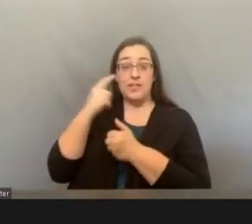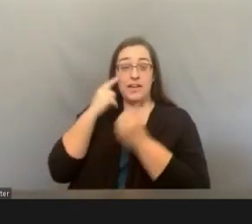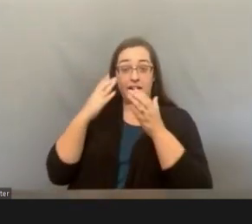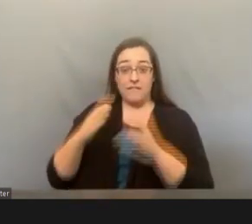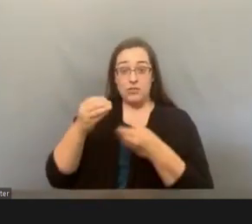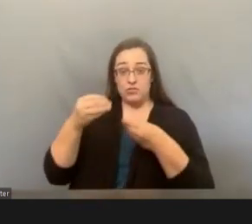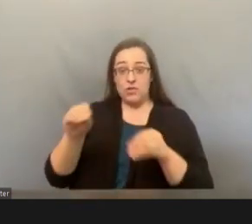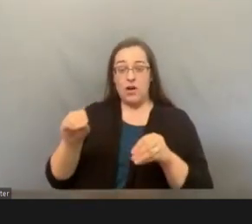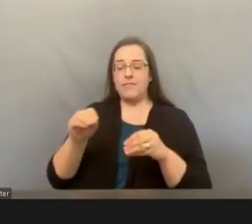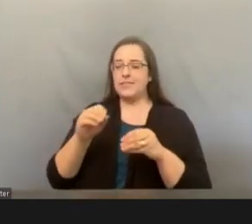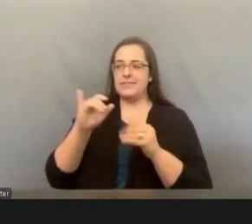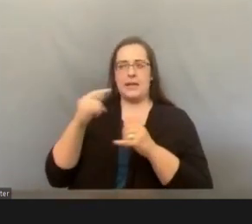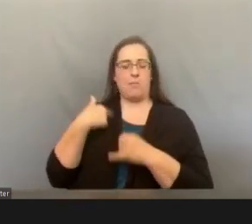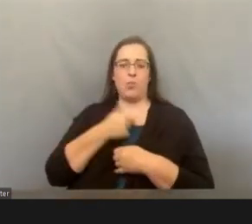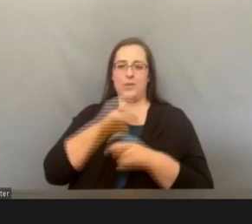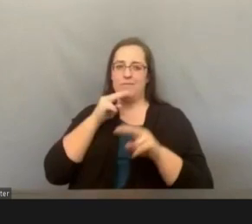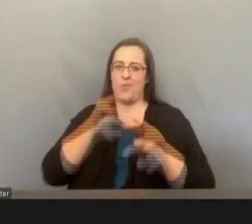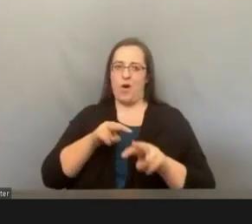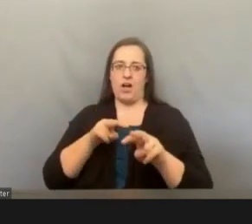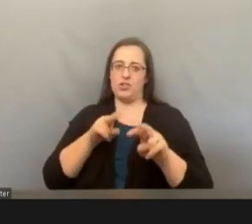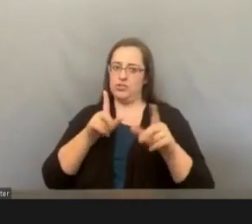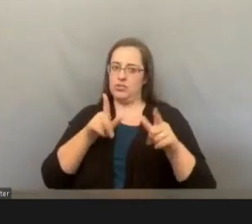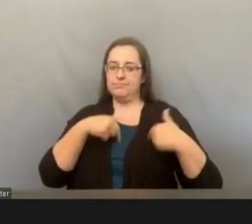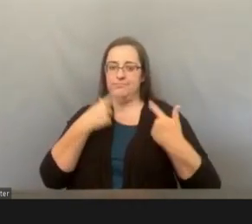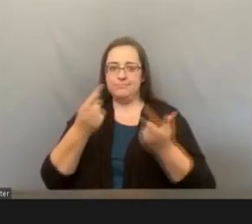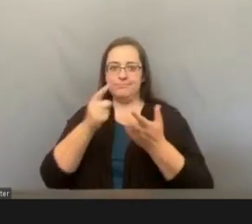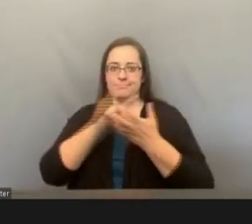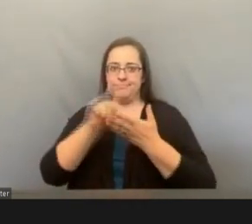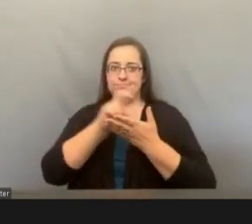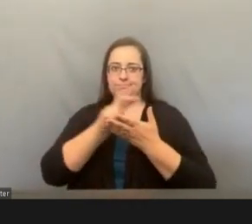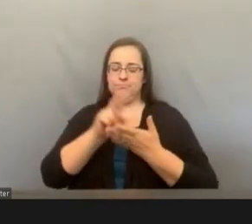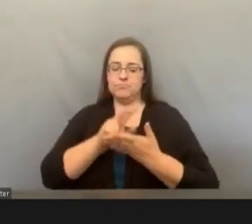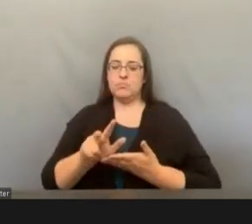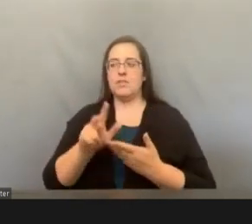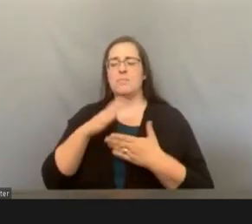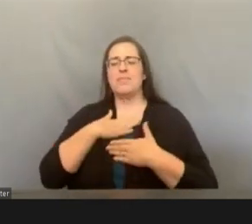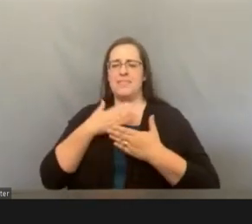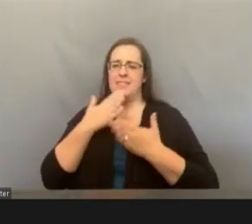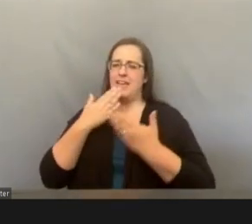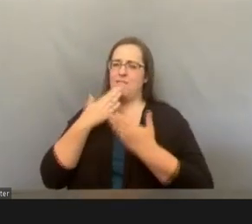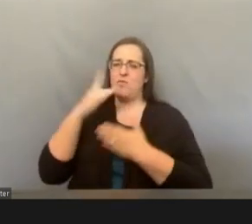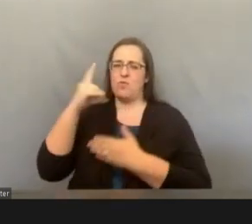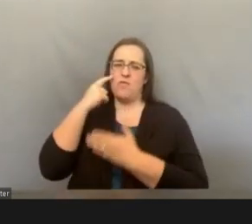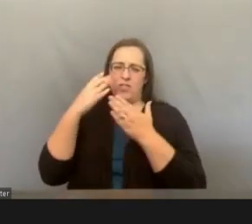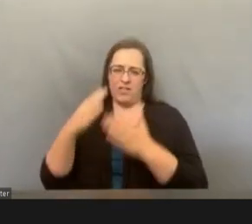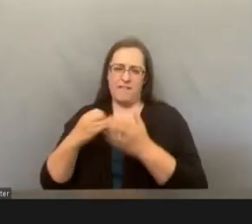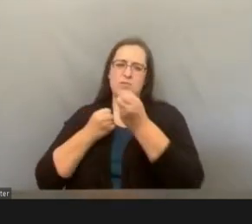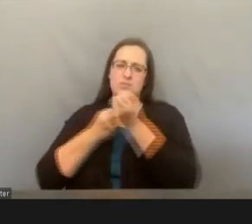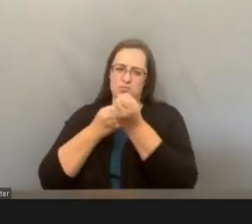SOME LOOKING OVER AT DR. MILTON WHO IS SHAKING HIS HEAD. SO IN THAT GOVERNOR'S OFFICE